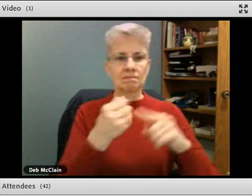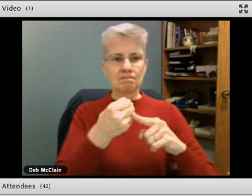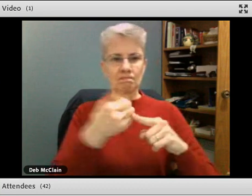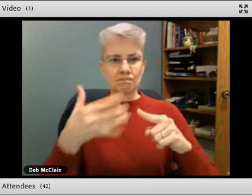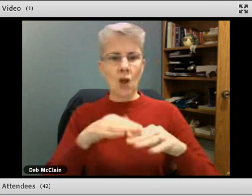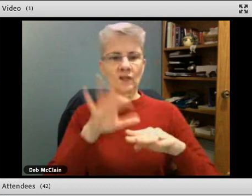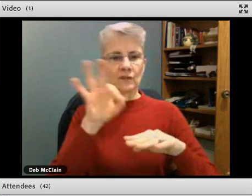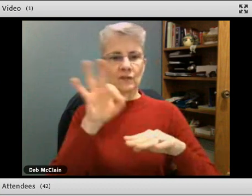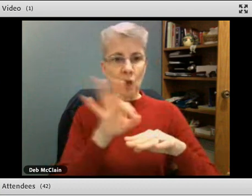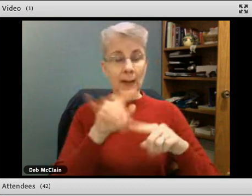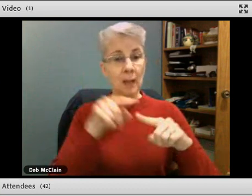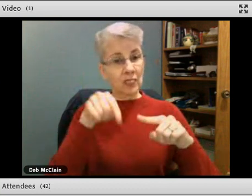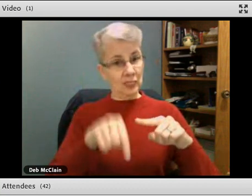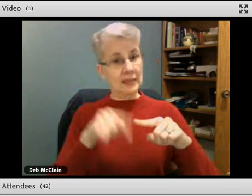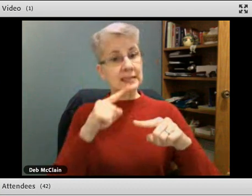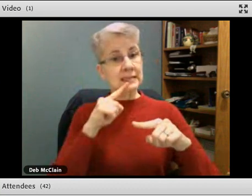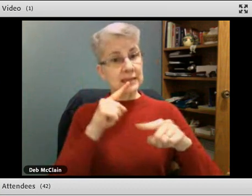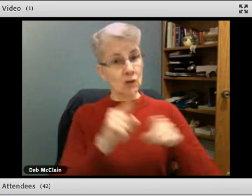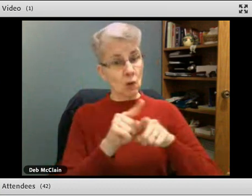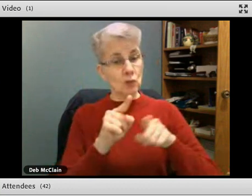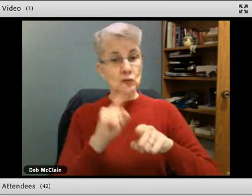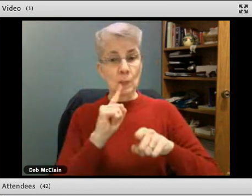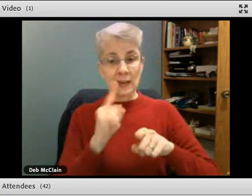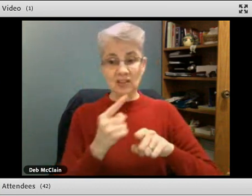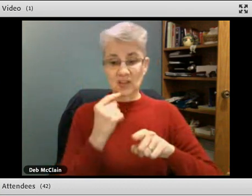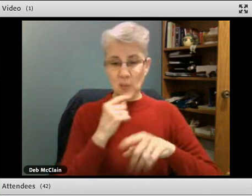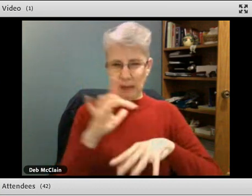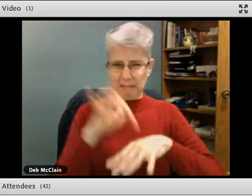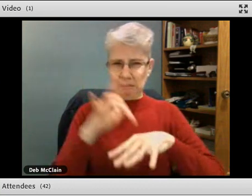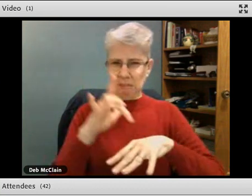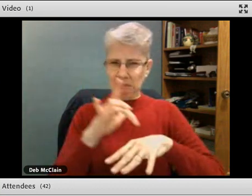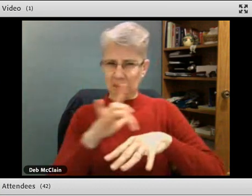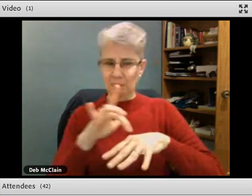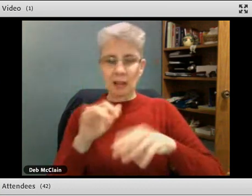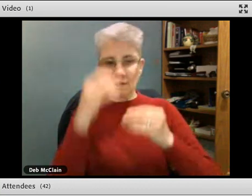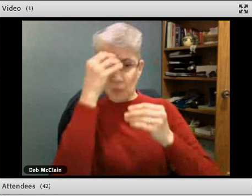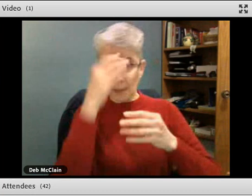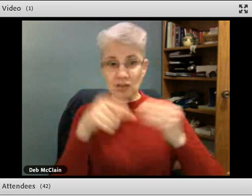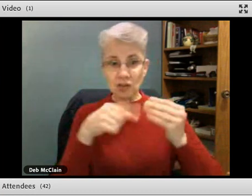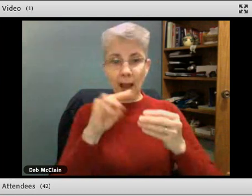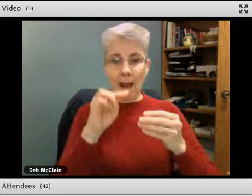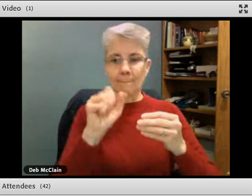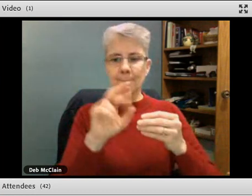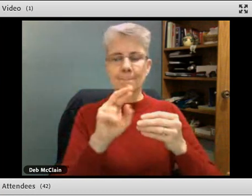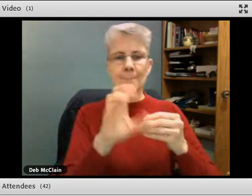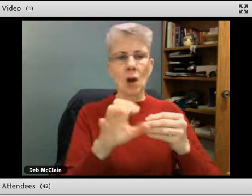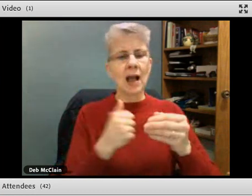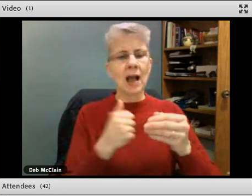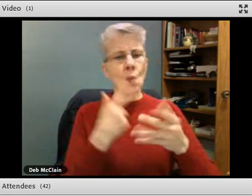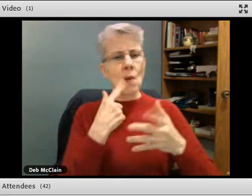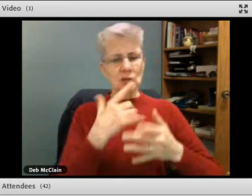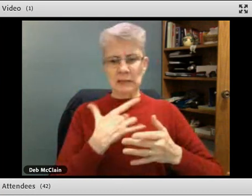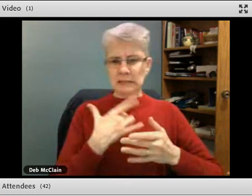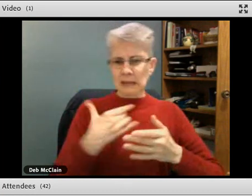but this can stand alone, too, if you just want to get a little information about MARC. I wanted to get a sense -- And I didn't set up a poll today,